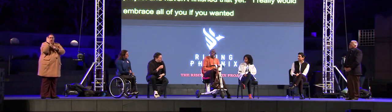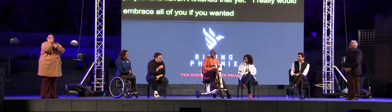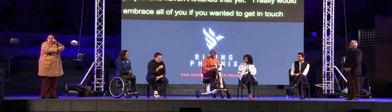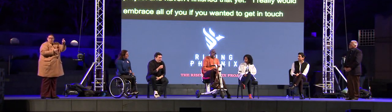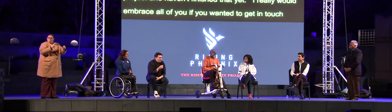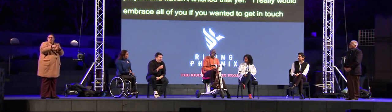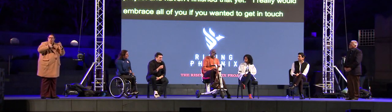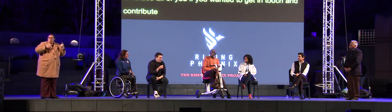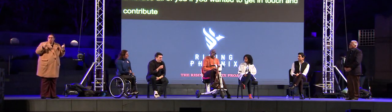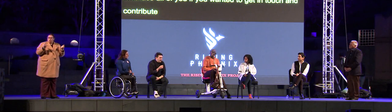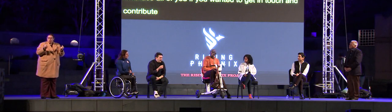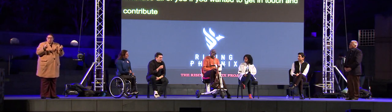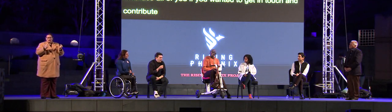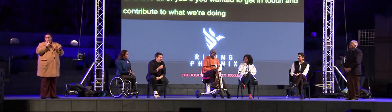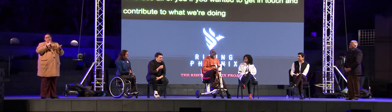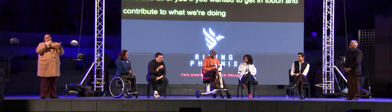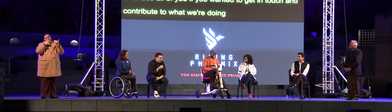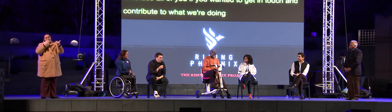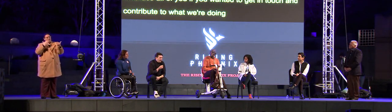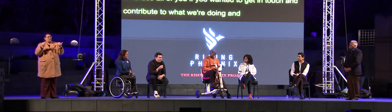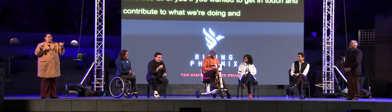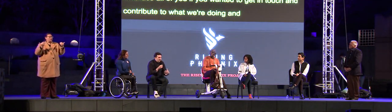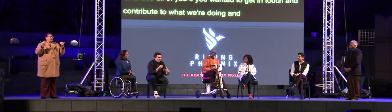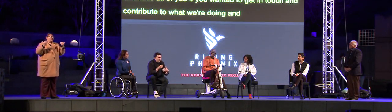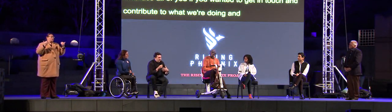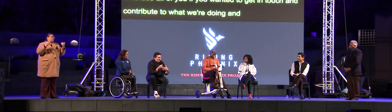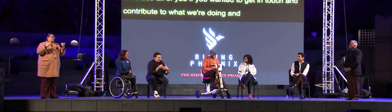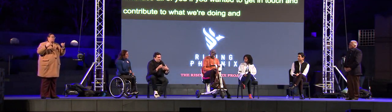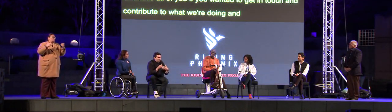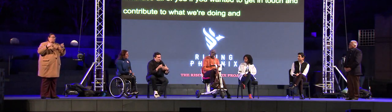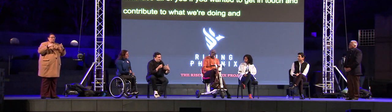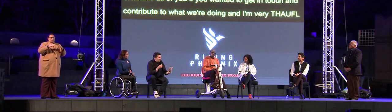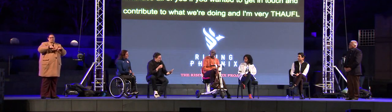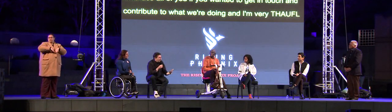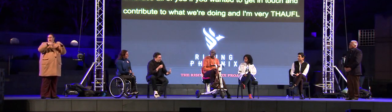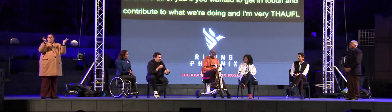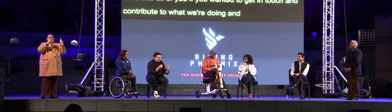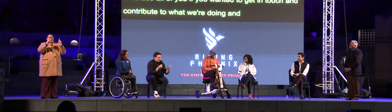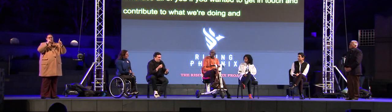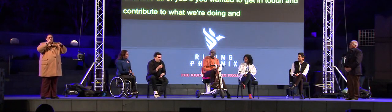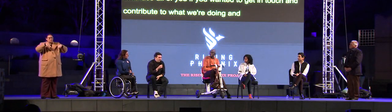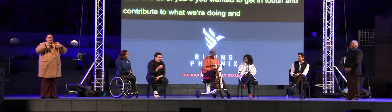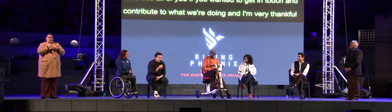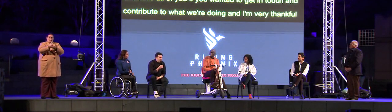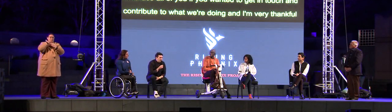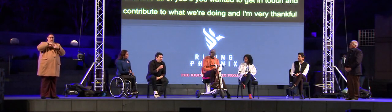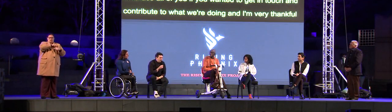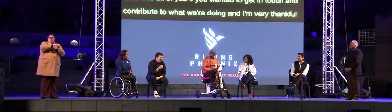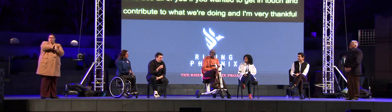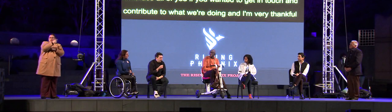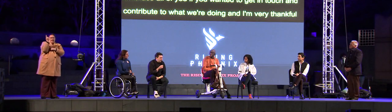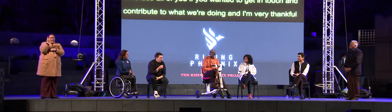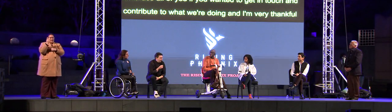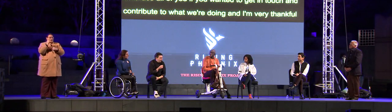And I'm very thankful to how open everyone has been to help us do today, because it's a real privilege to do this at ReelAbilities.